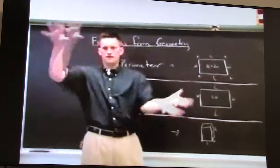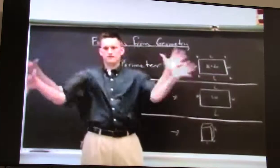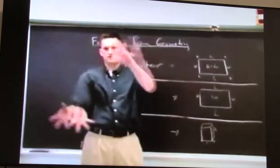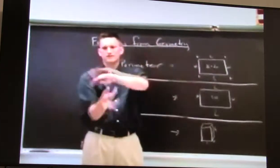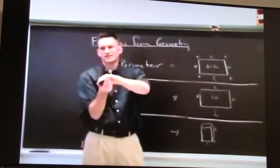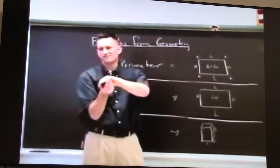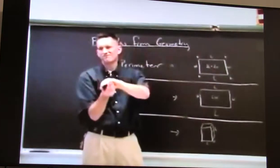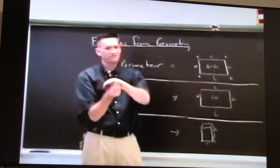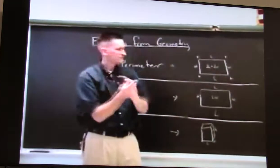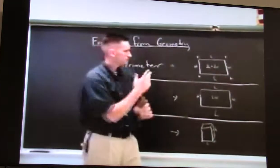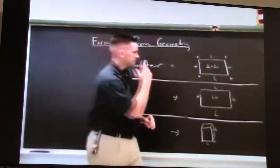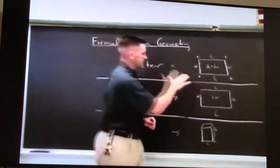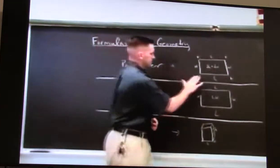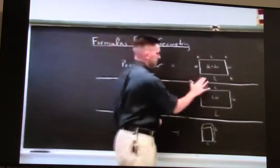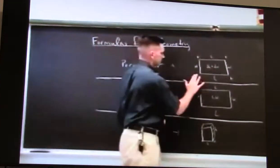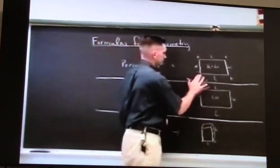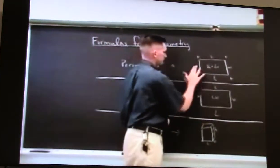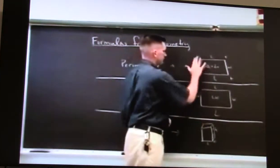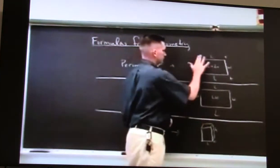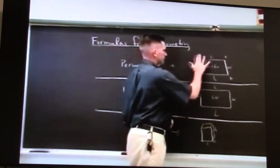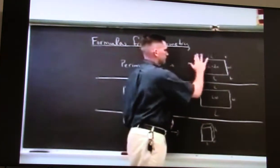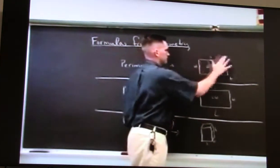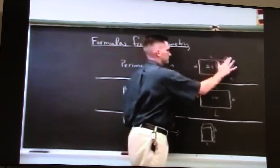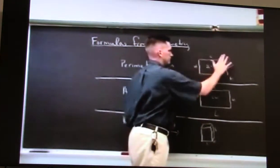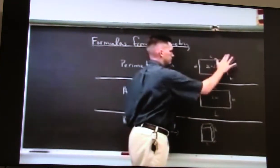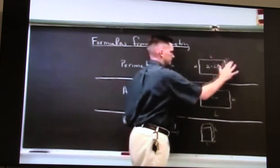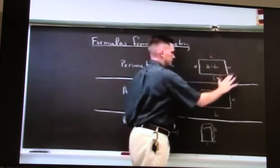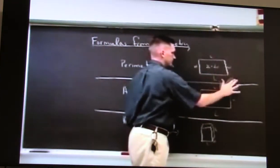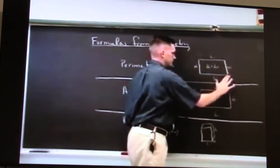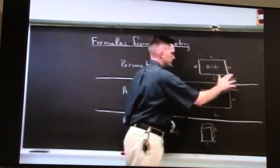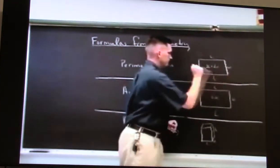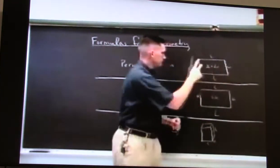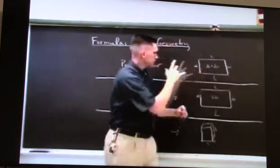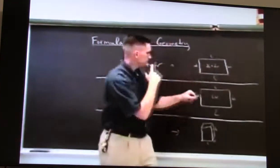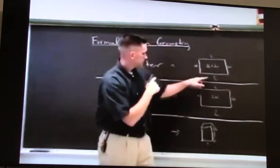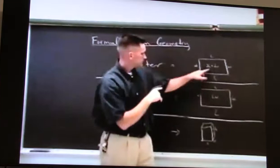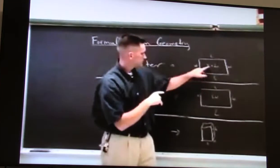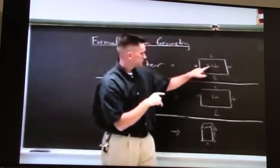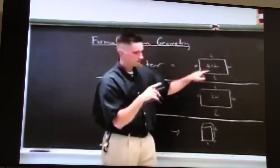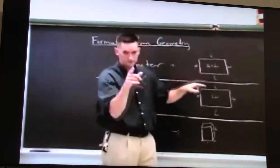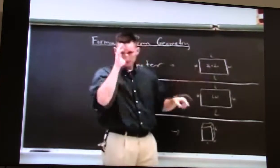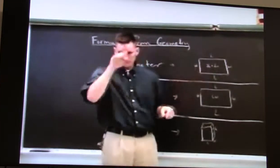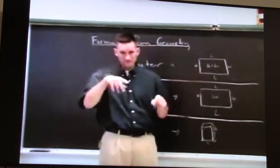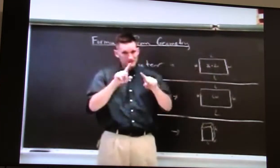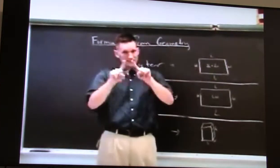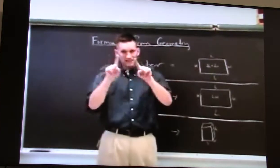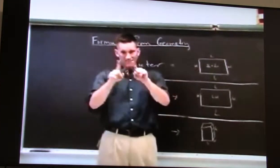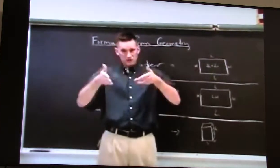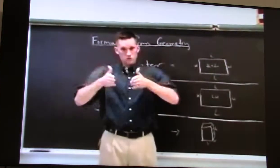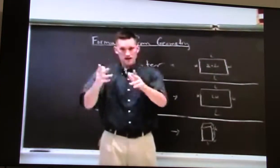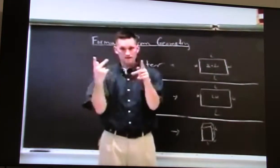add them up together. That is your parameter.